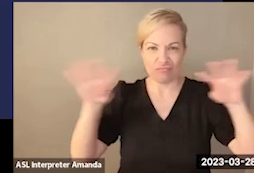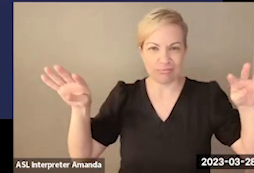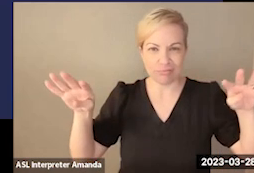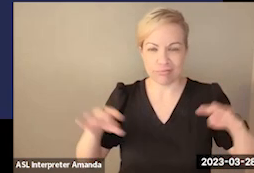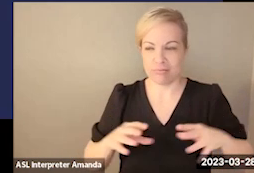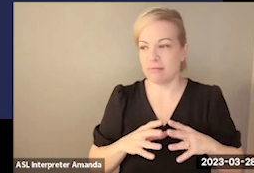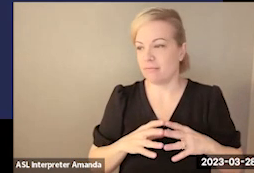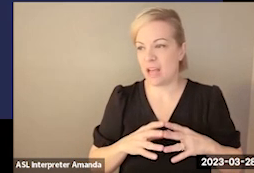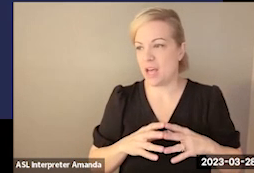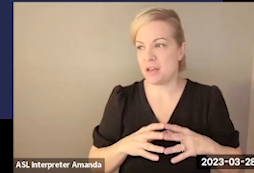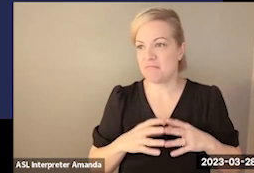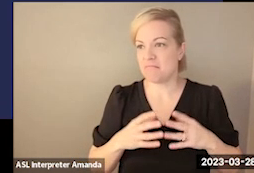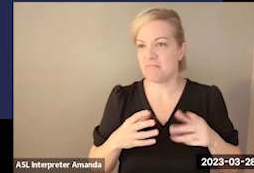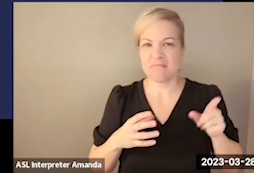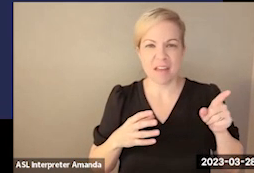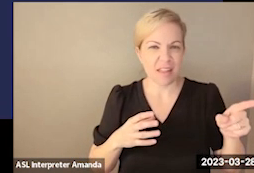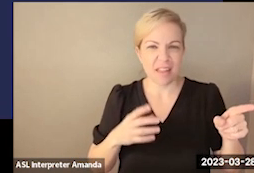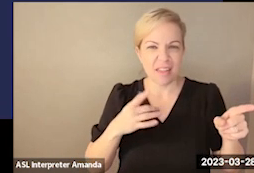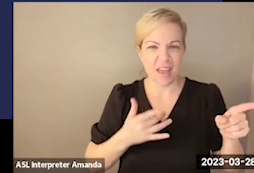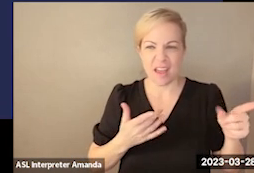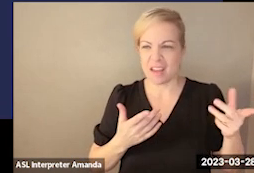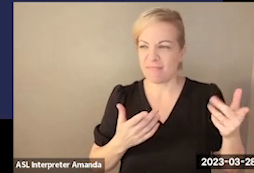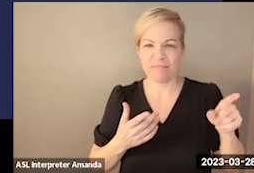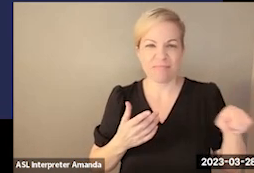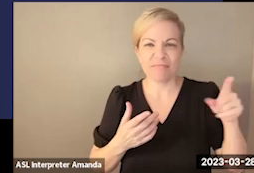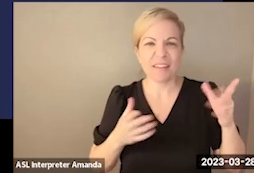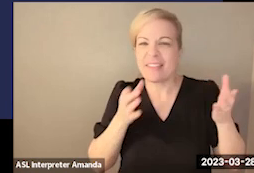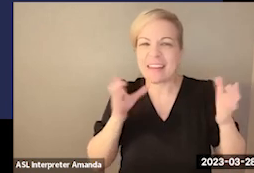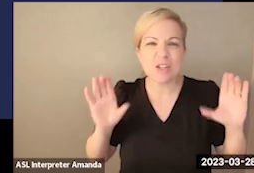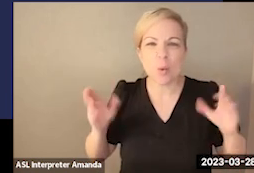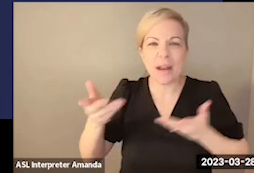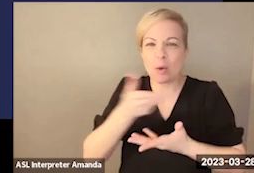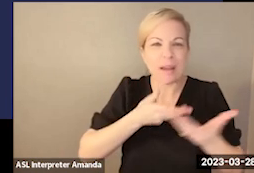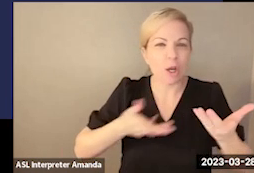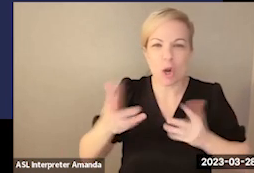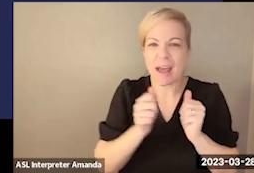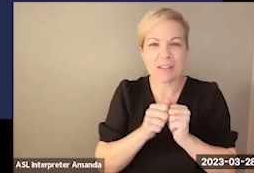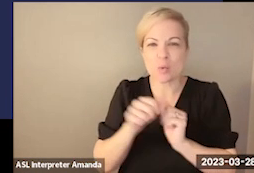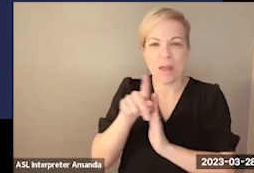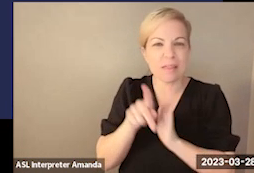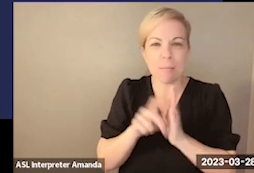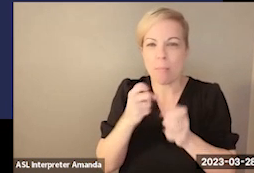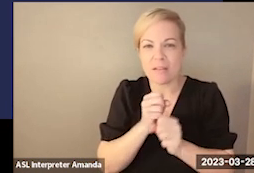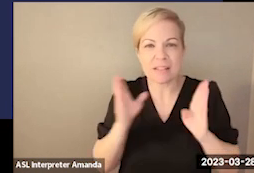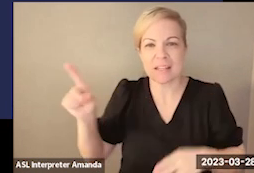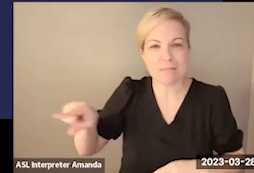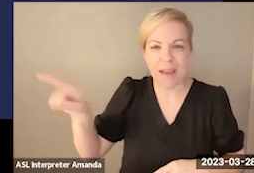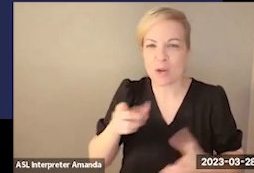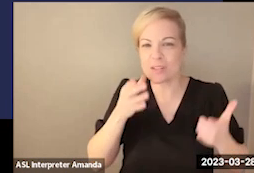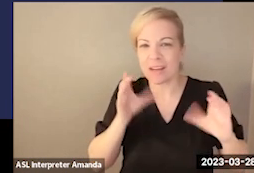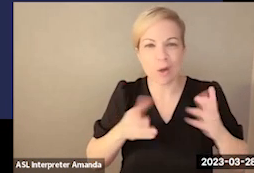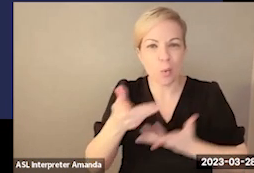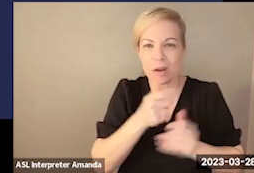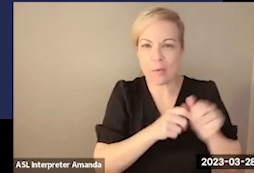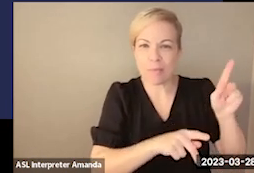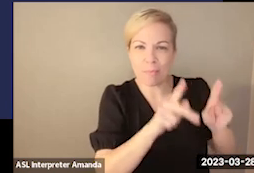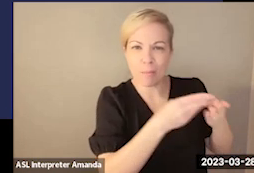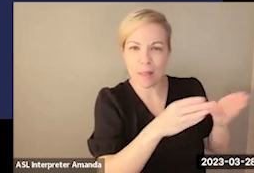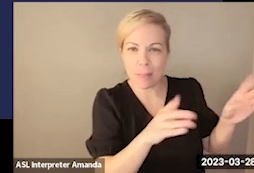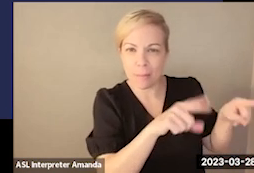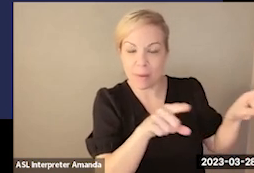Debbie Stine, Science & Technology Policy Academy: you know they don't they they just wanna They don't want to have any real interaction with the policymakers or the public, and i'm sure you probably have met people like this.